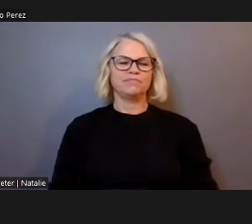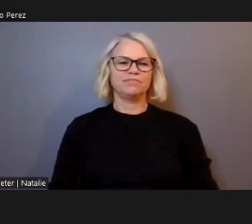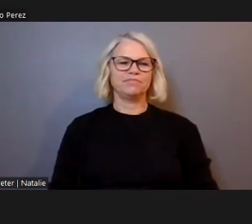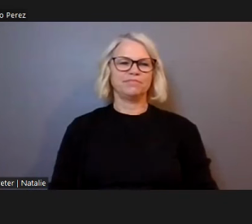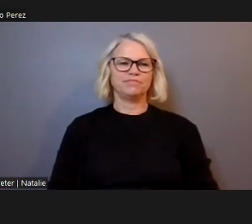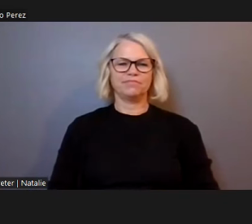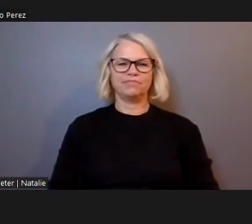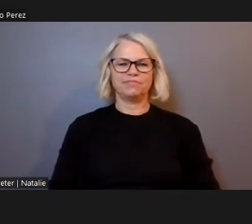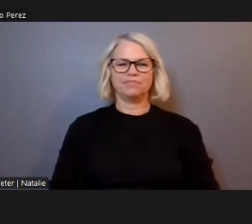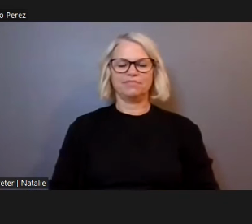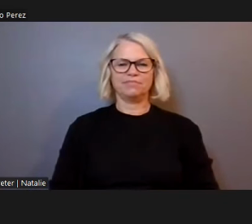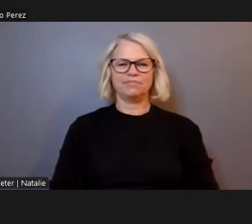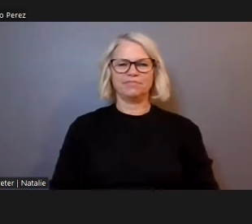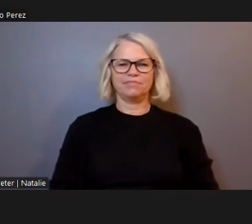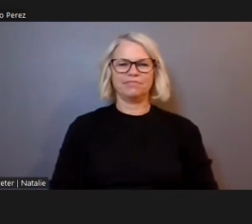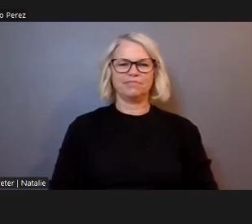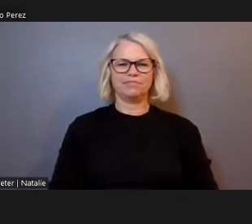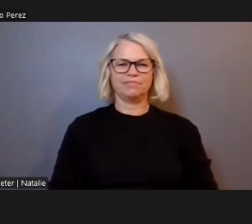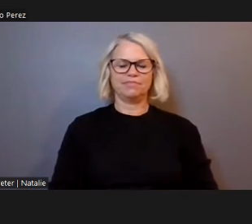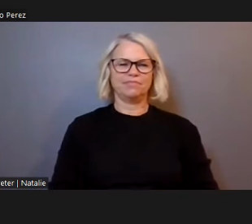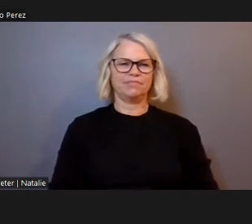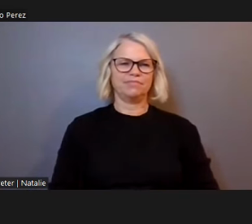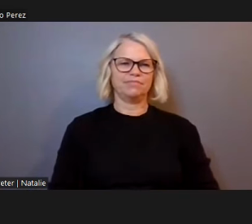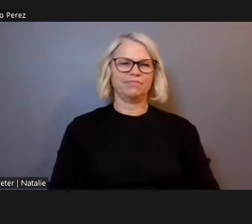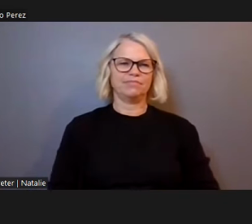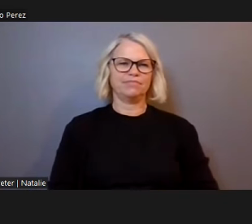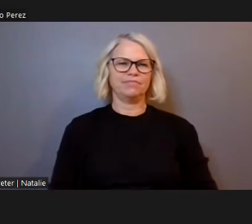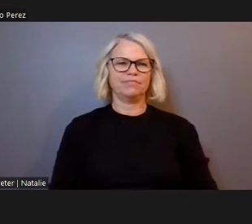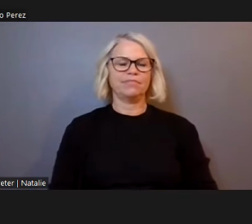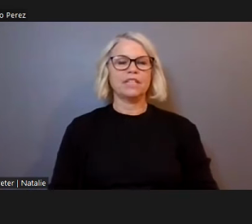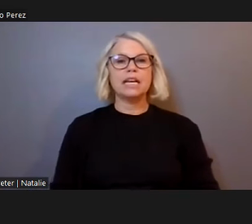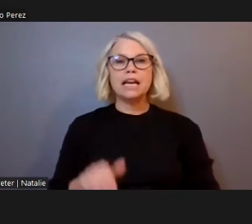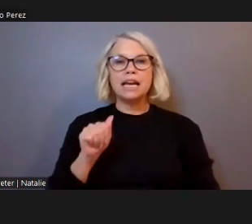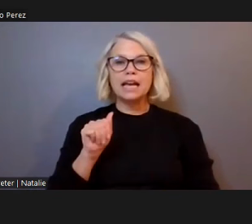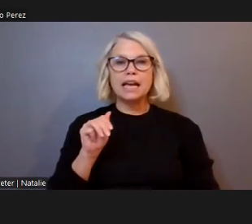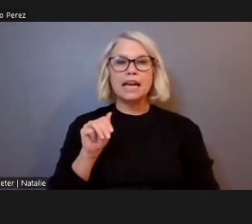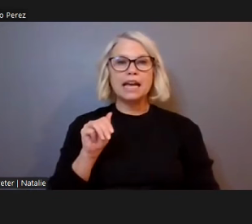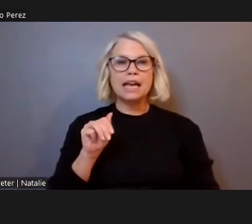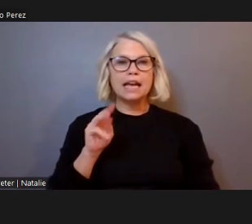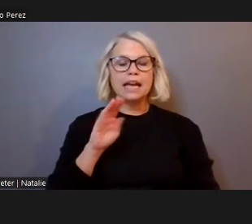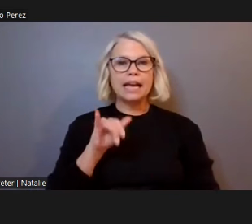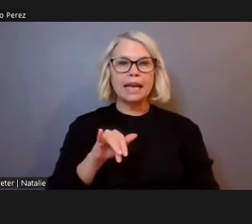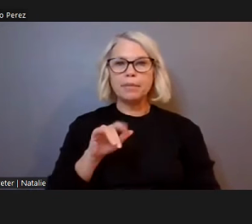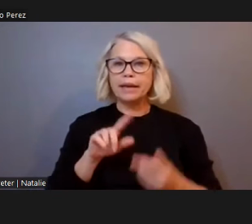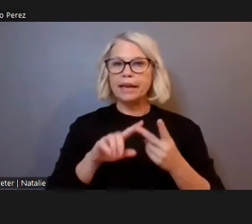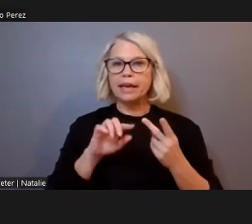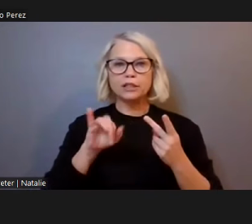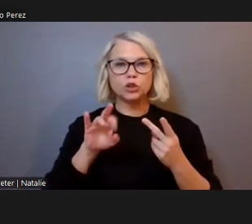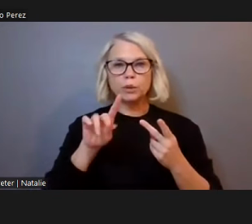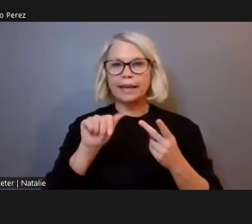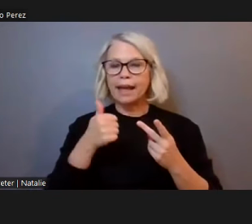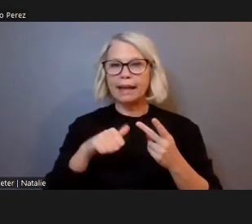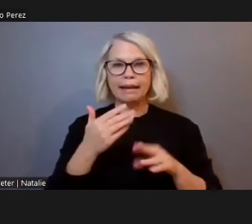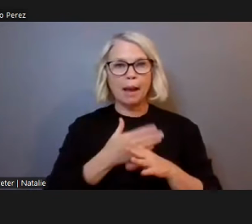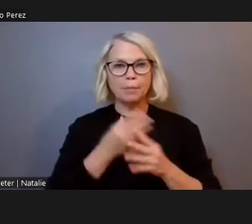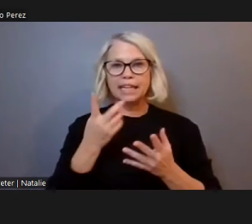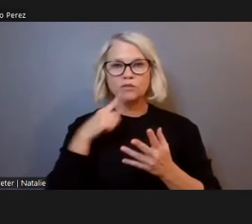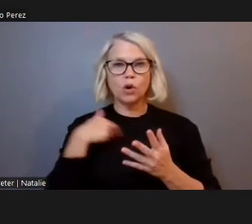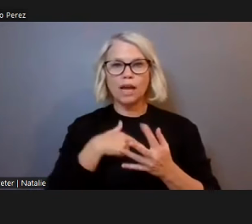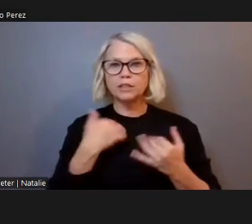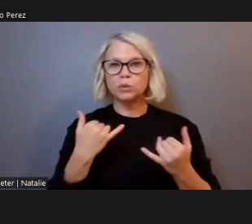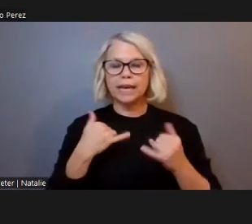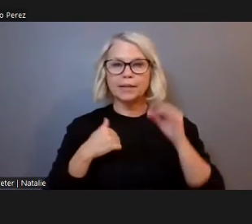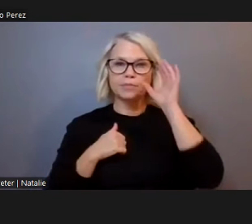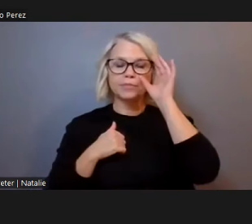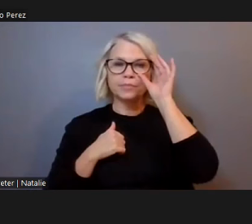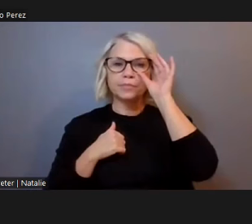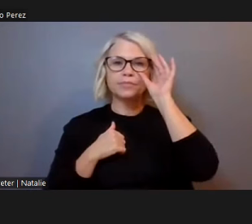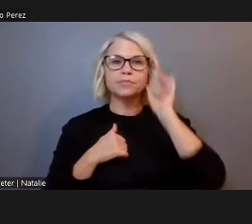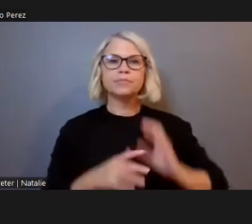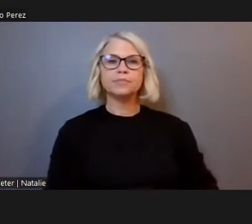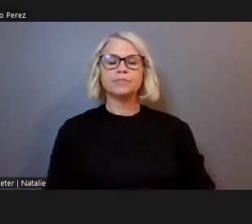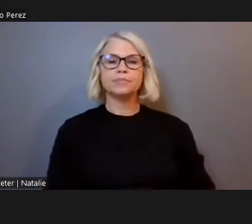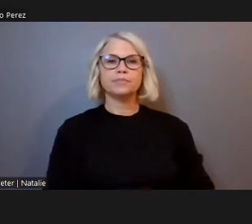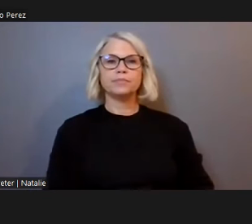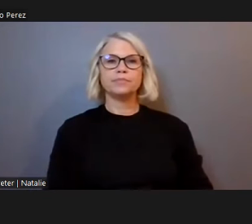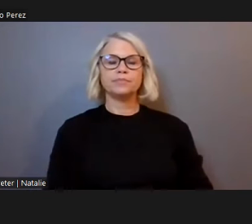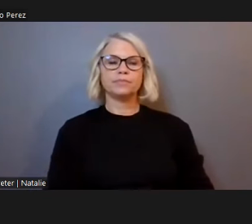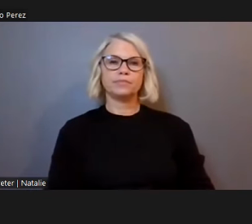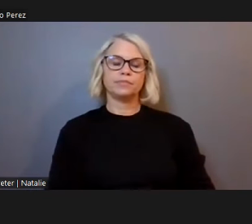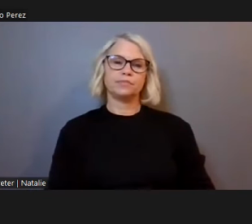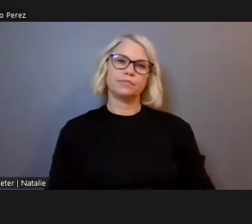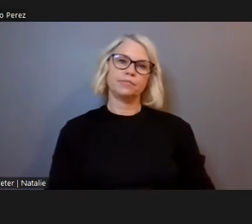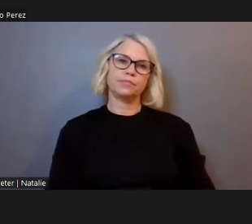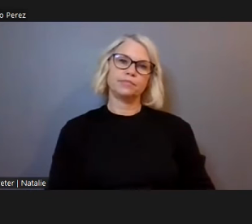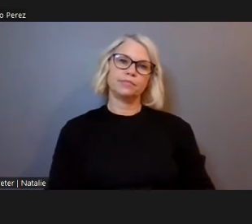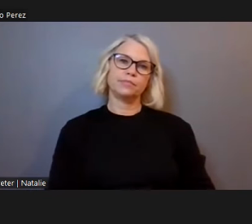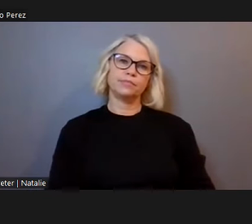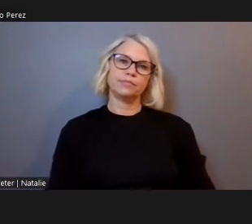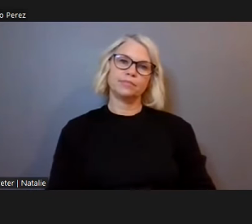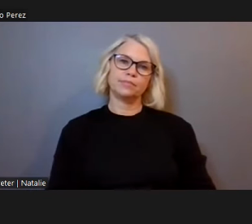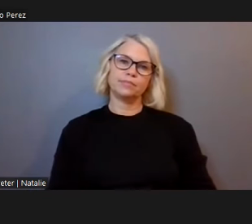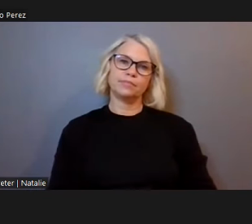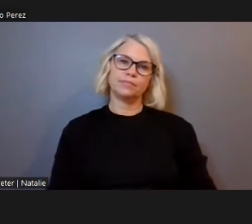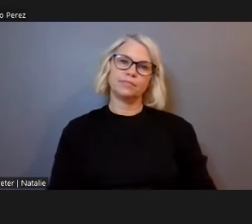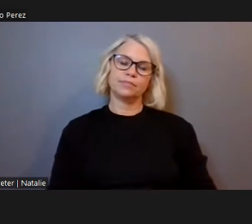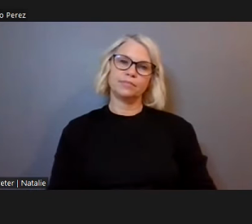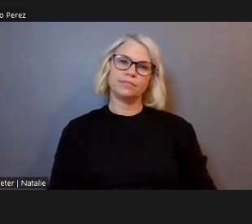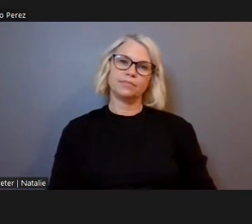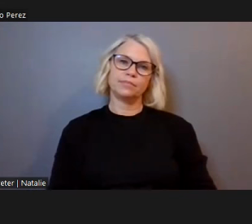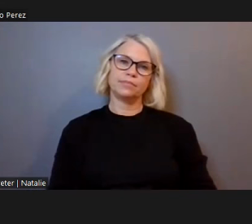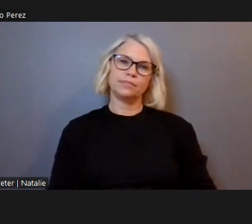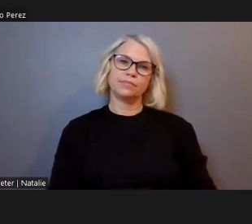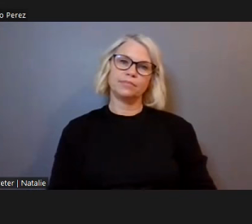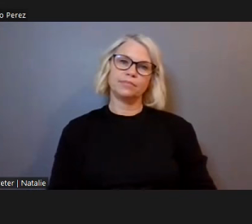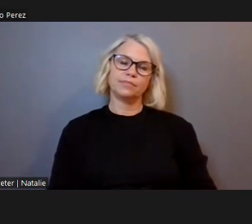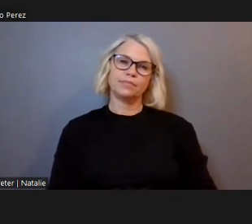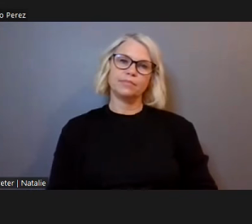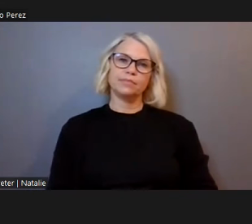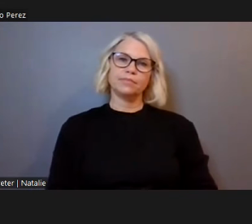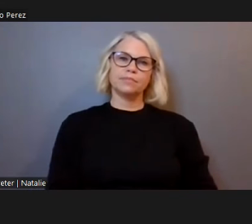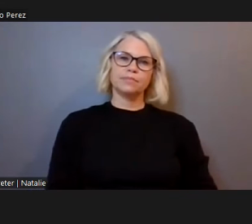And, Amy or Julia, do you have any updates for us today?